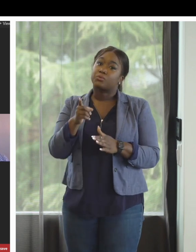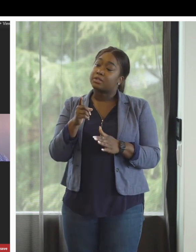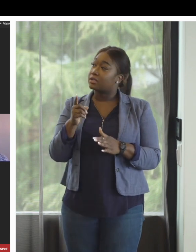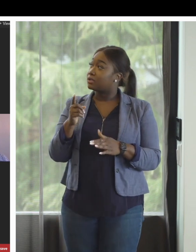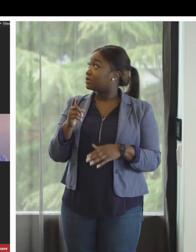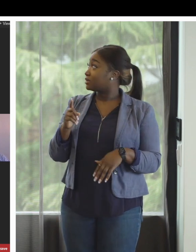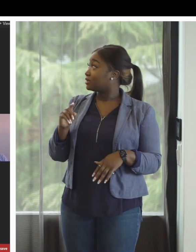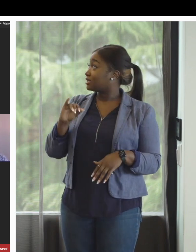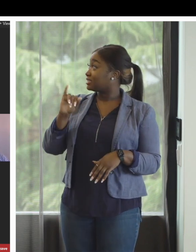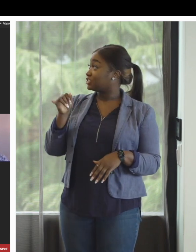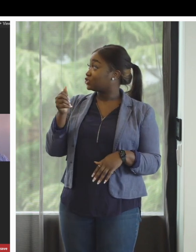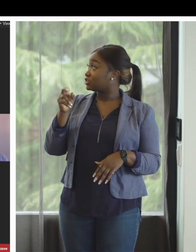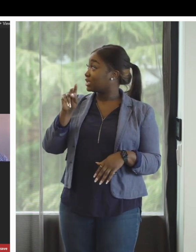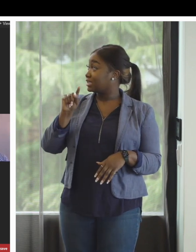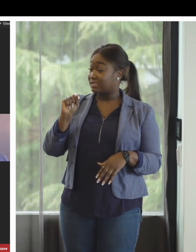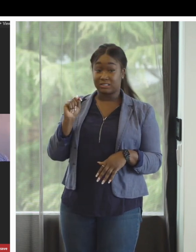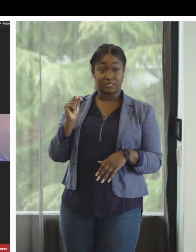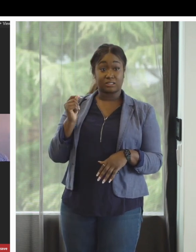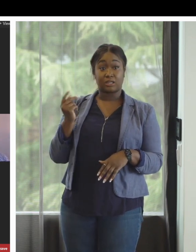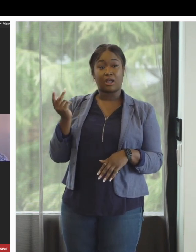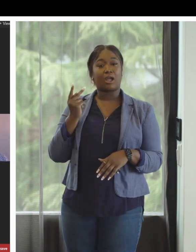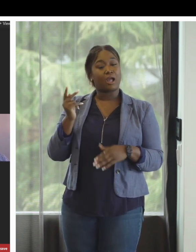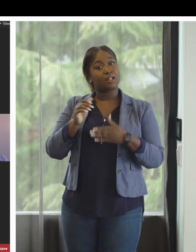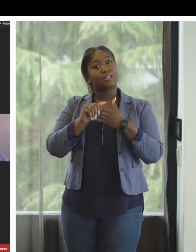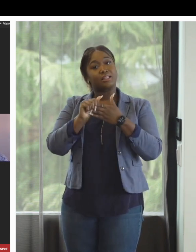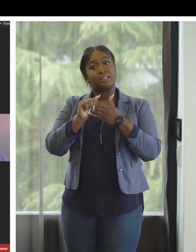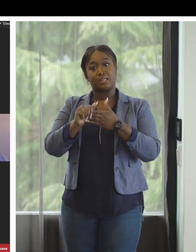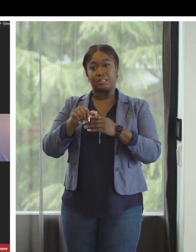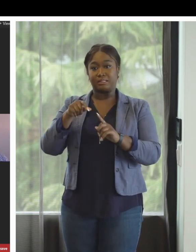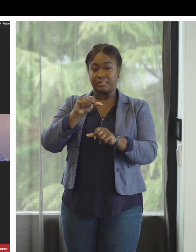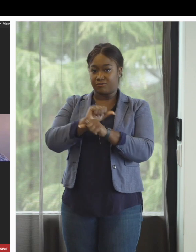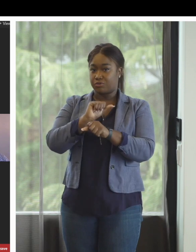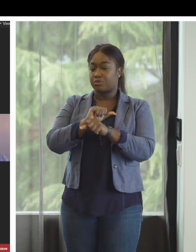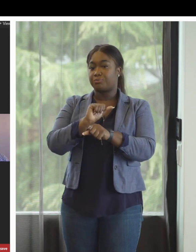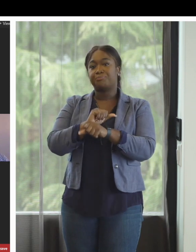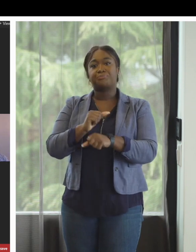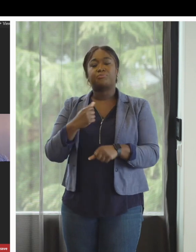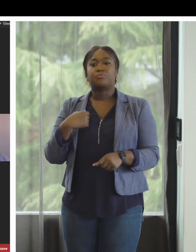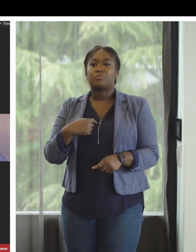and I have been leading this effort but it really is the